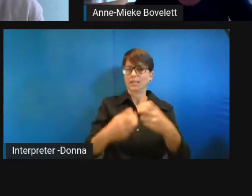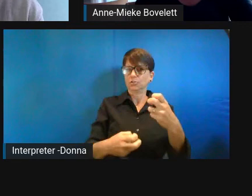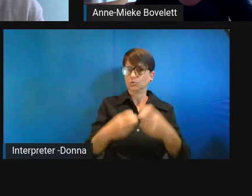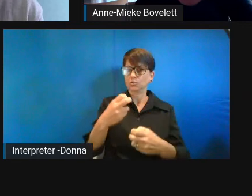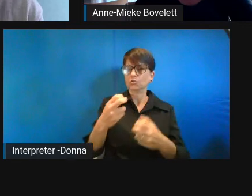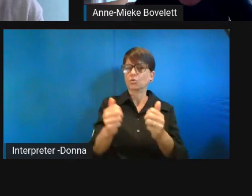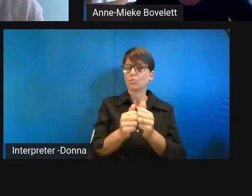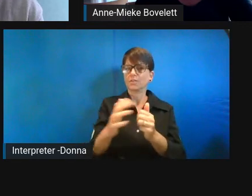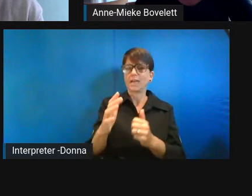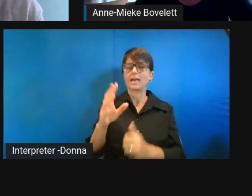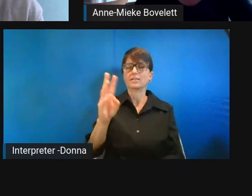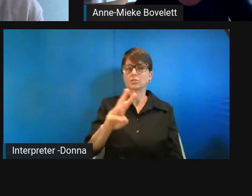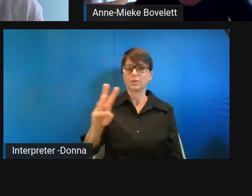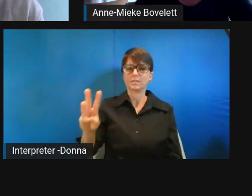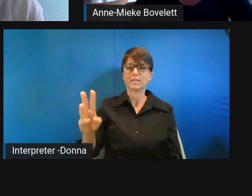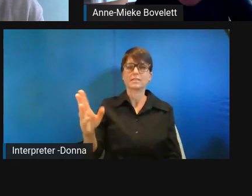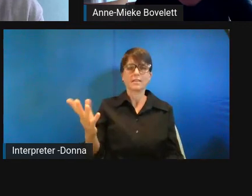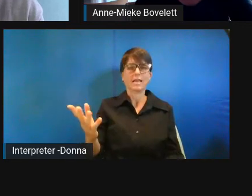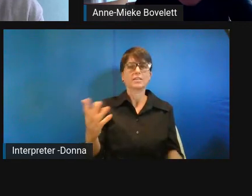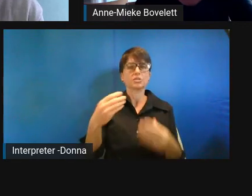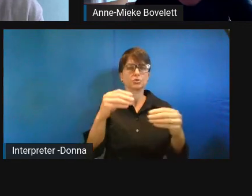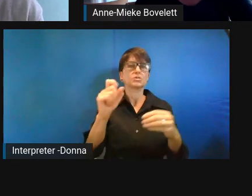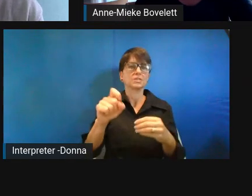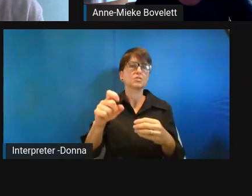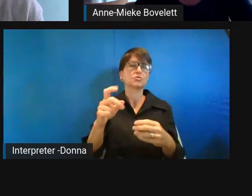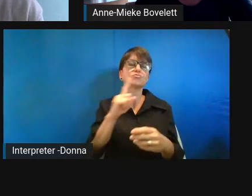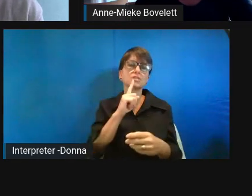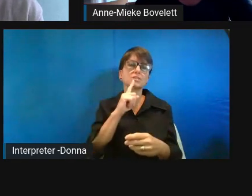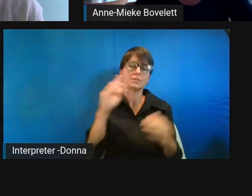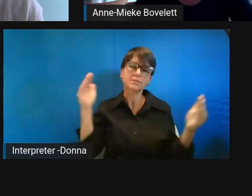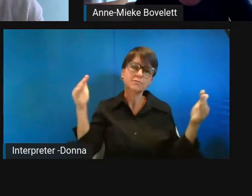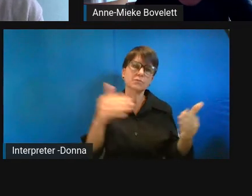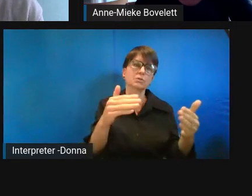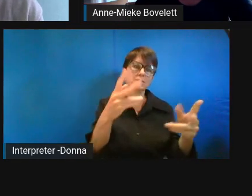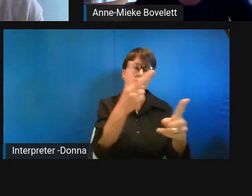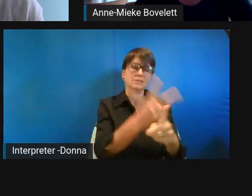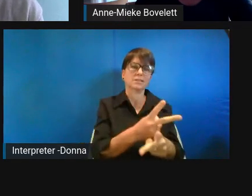and that stores needs to take care about. What's the first thing for you?